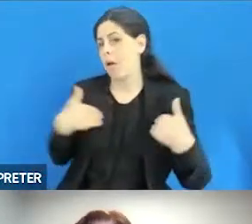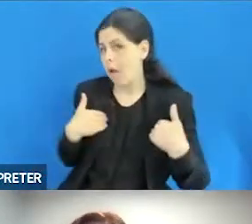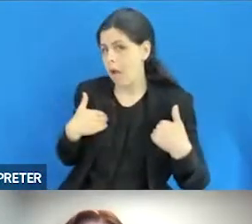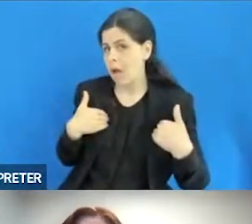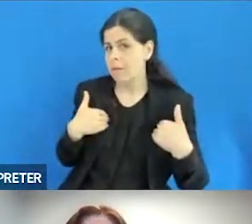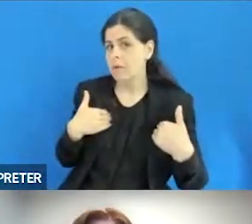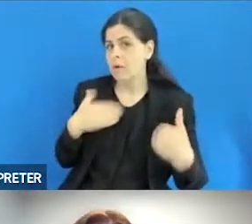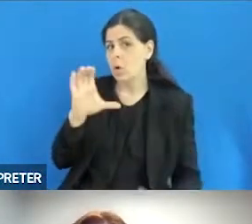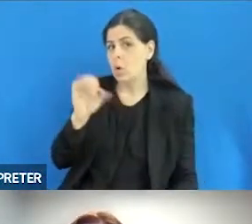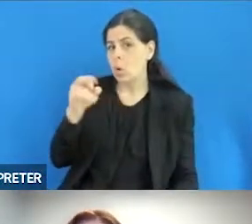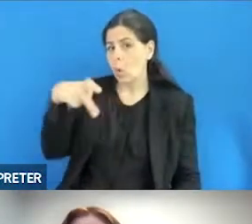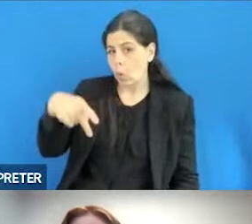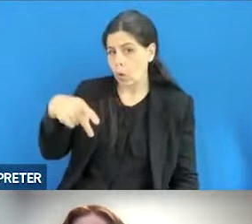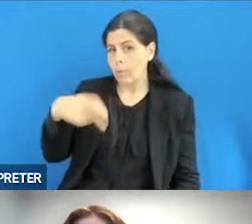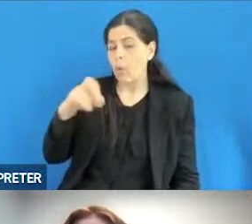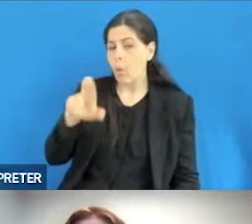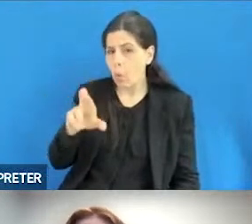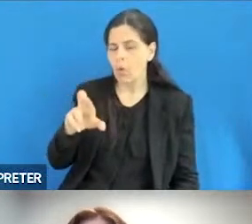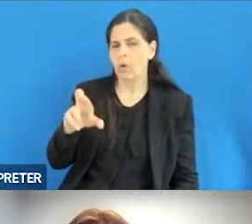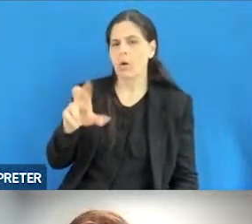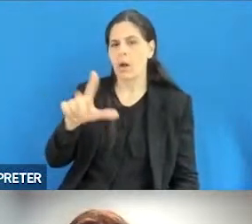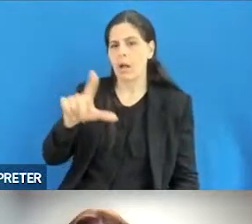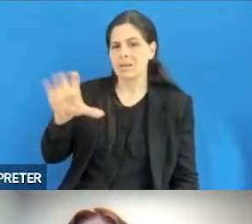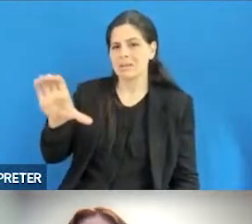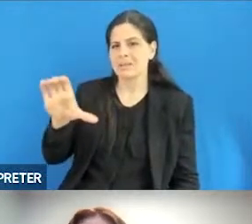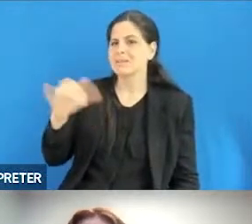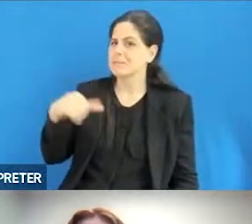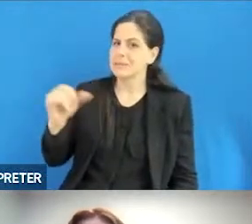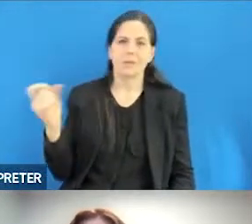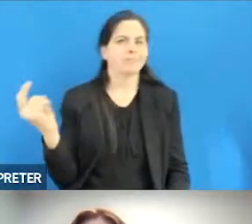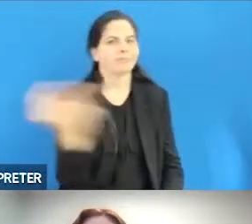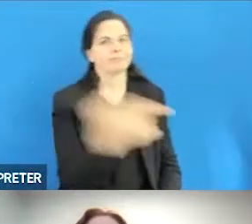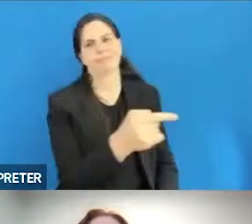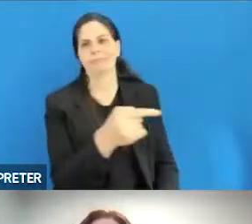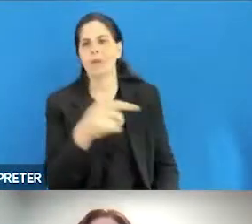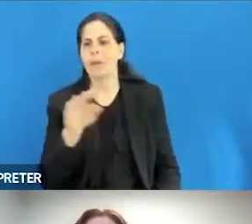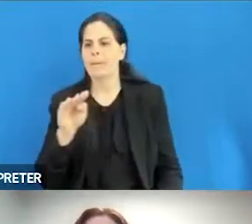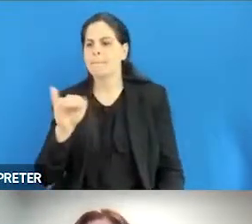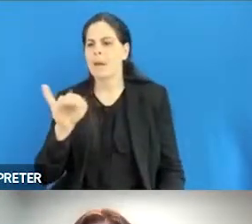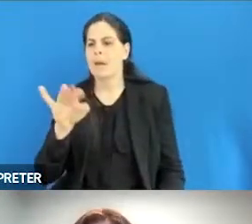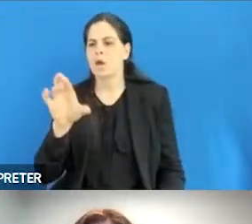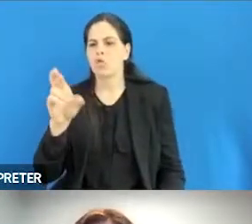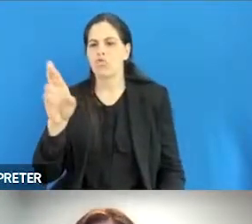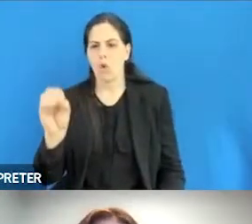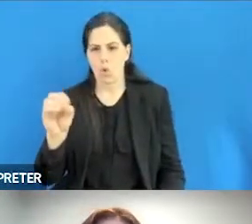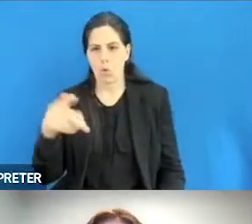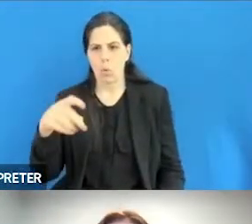you're still gonna be directed back to the MicroPod. That's gonna be the right contract for you as an individual.